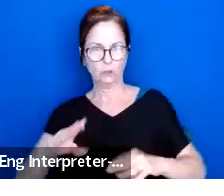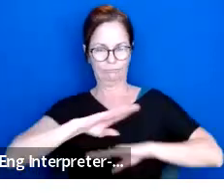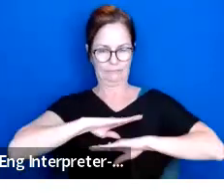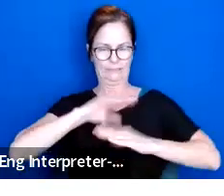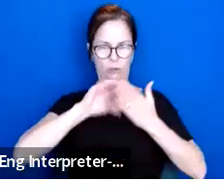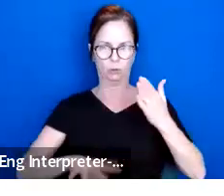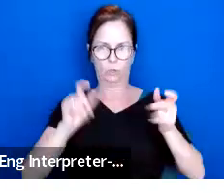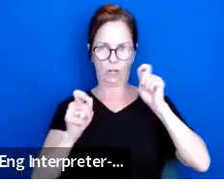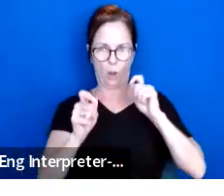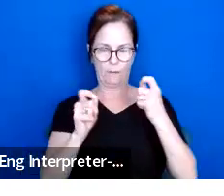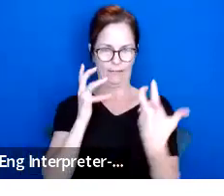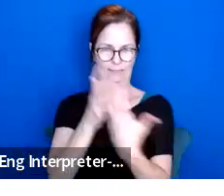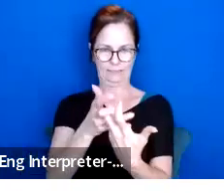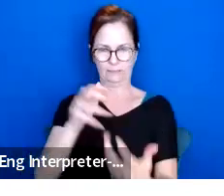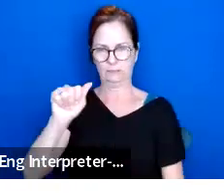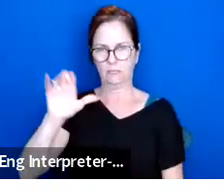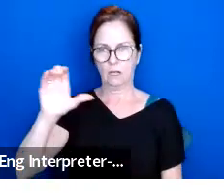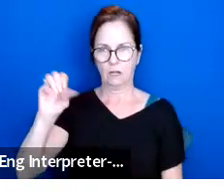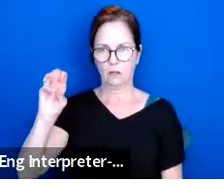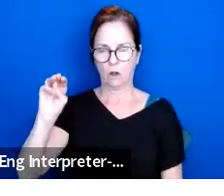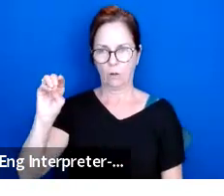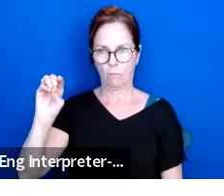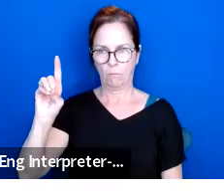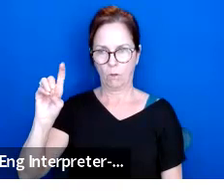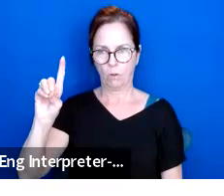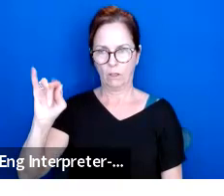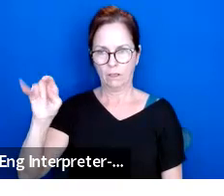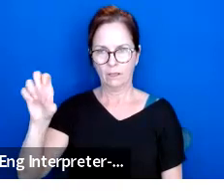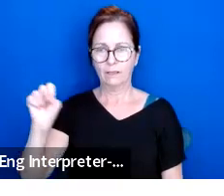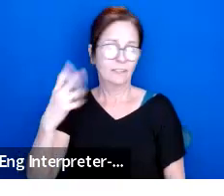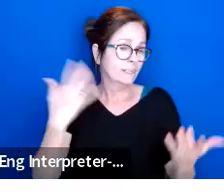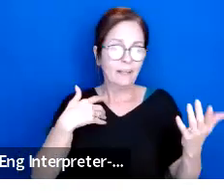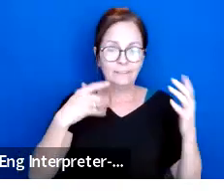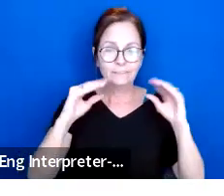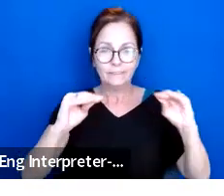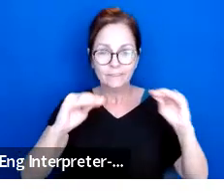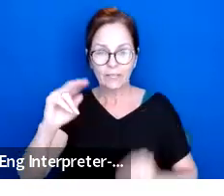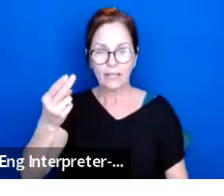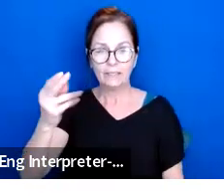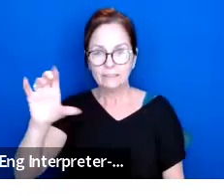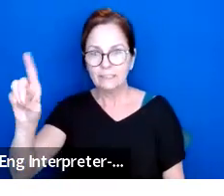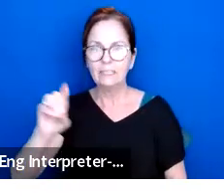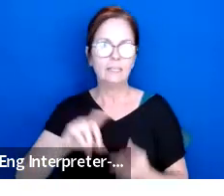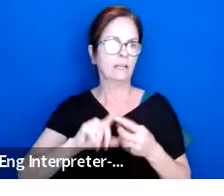So for those of us who you know whether you're teaching HCD or or a subject matter.